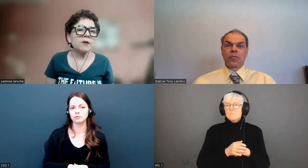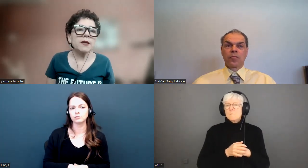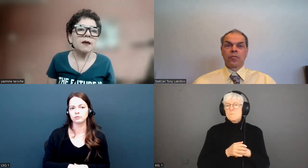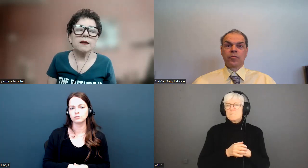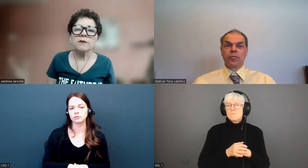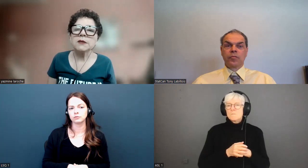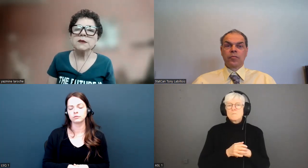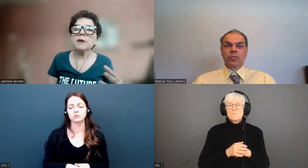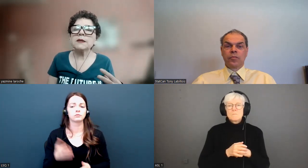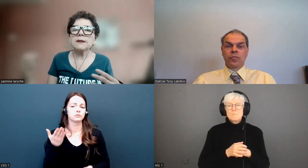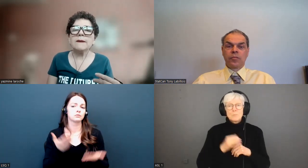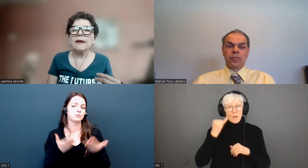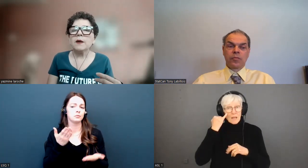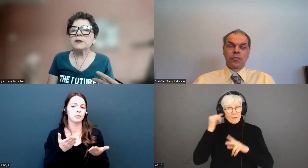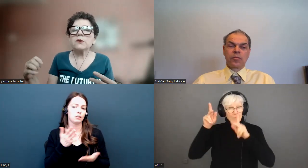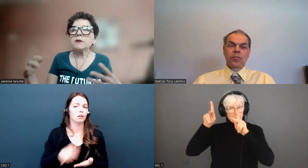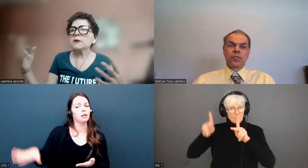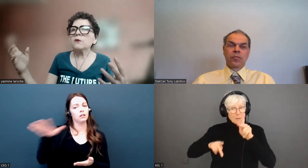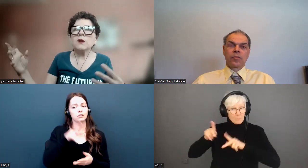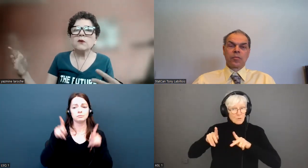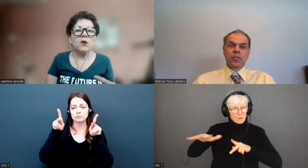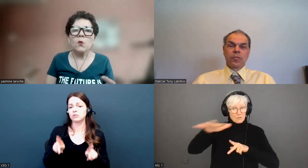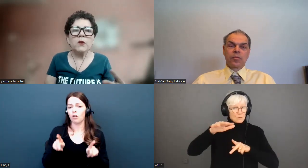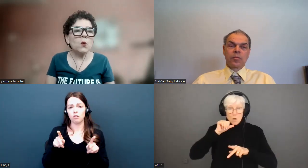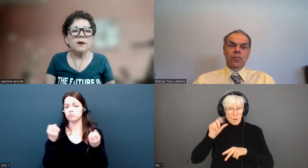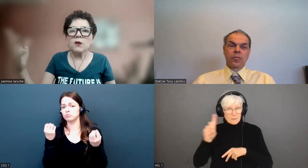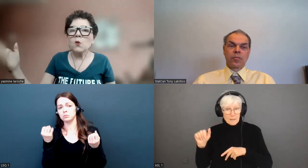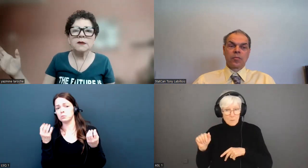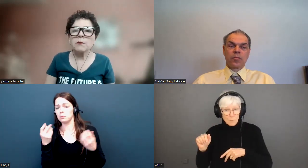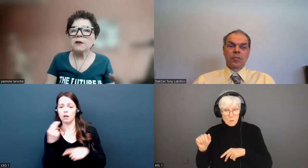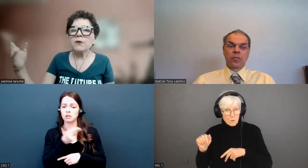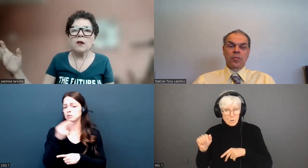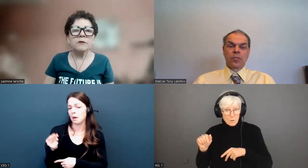with any kind of a disability but you're also you know you you want it you want to be involved